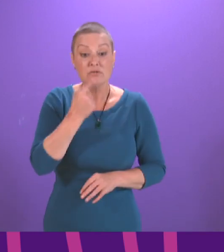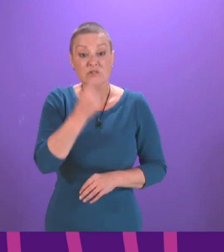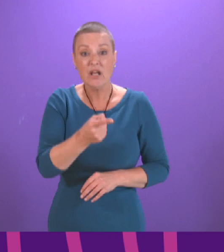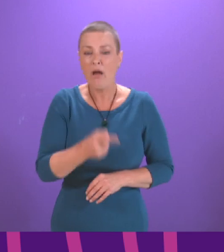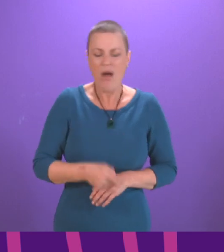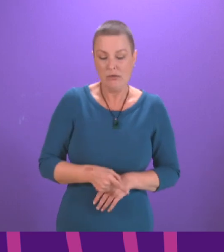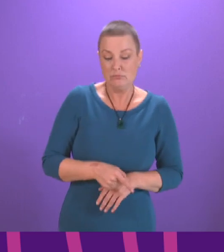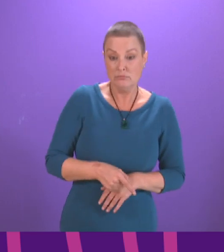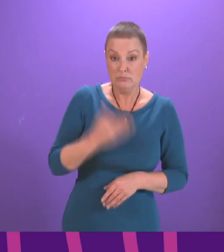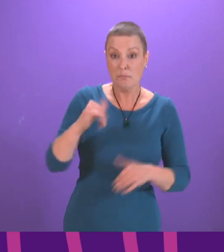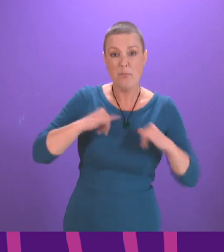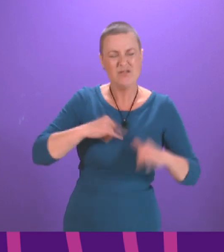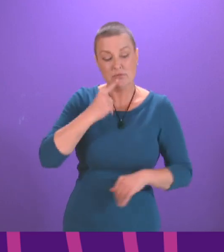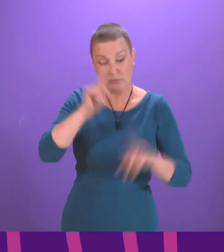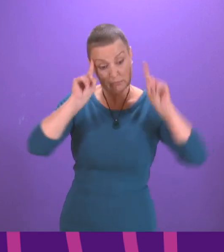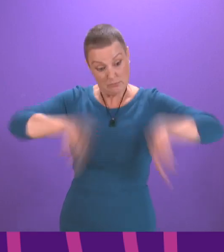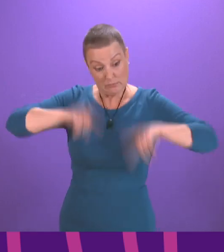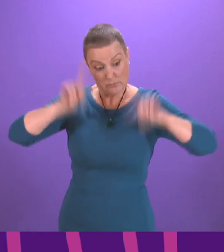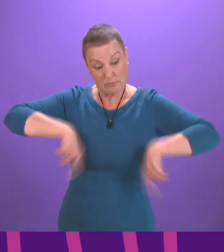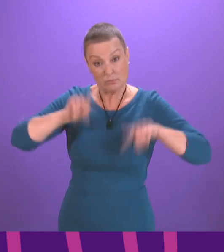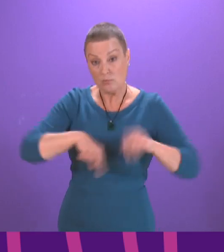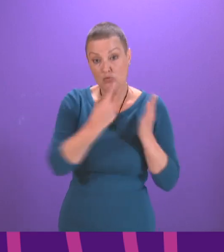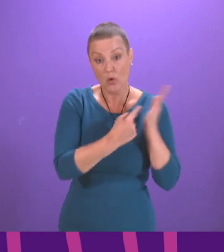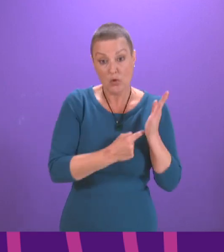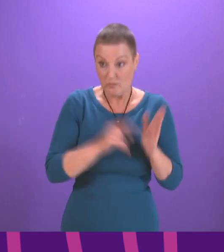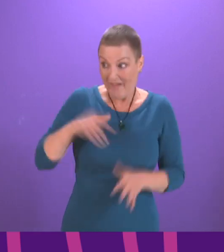comply with the Covid rules. We have heard of people being told that they should not